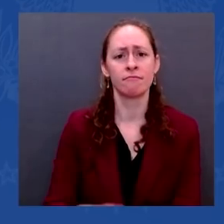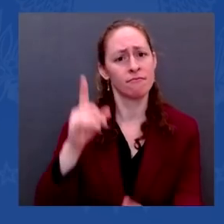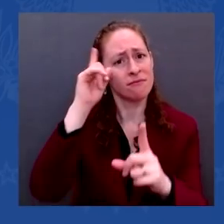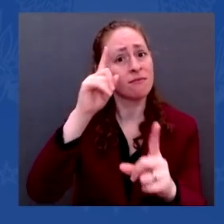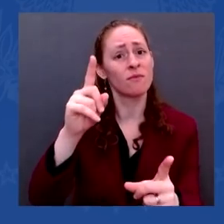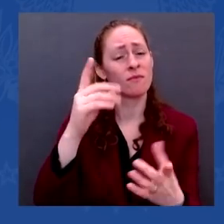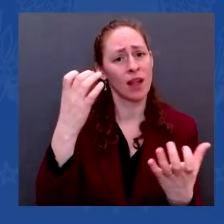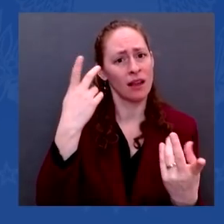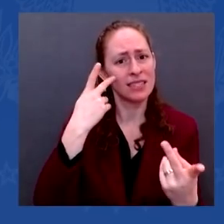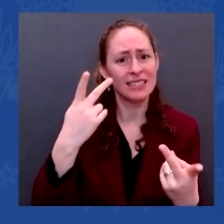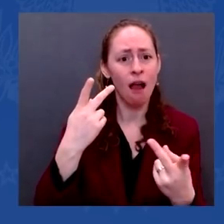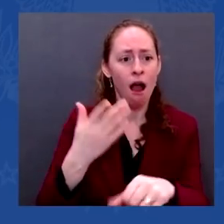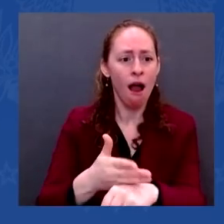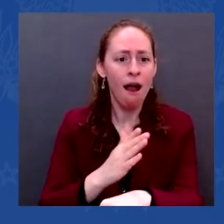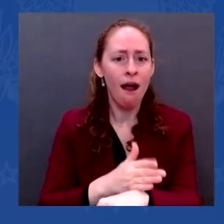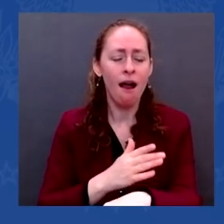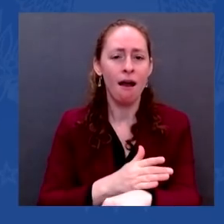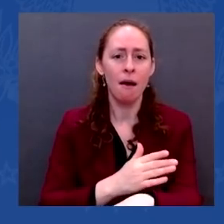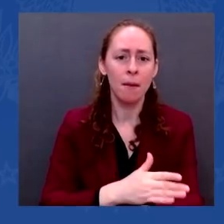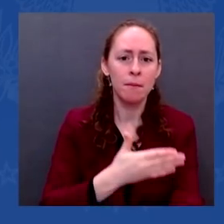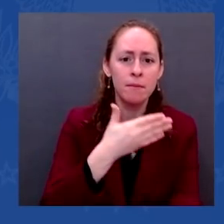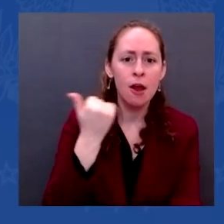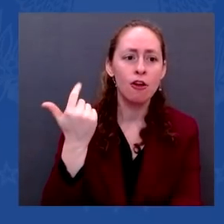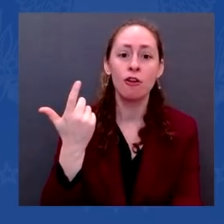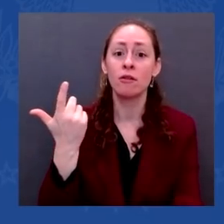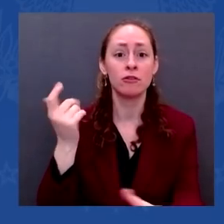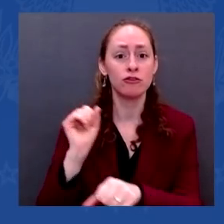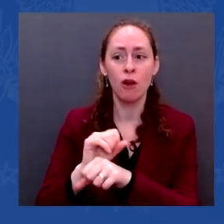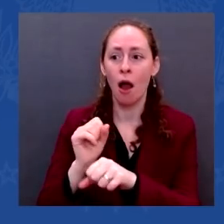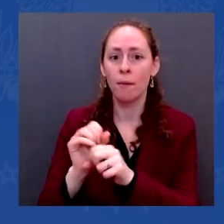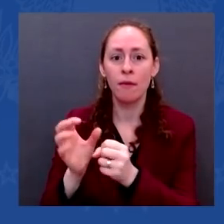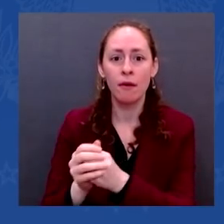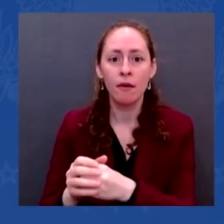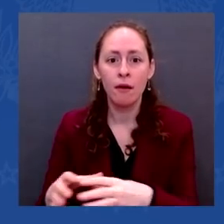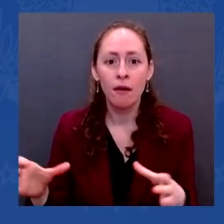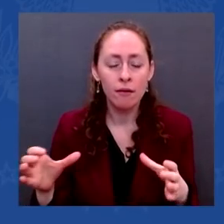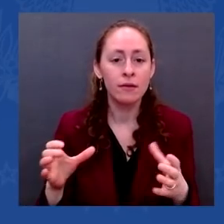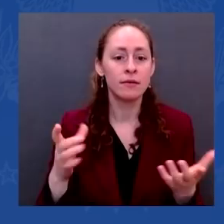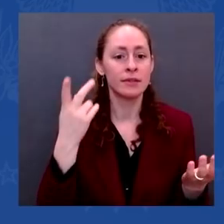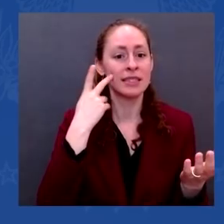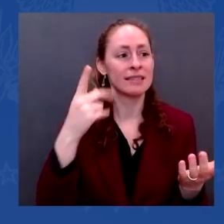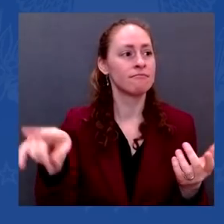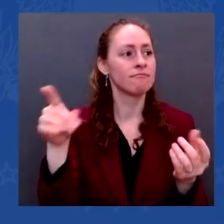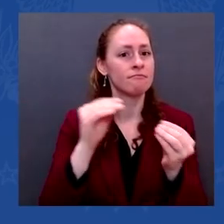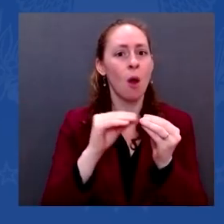but also a moment of pain for the lost lives and the -- and the lives lost in this pandemic.